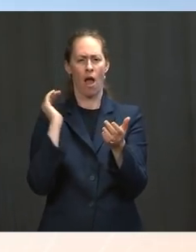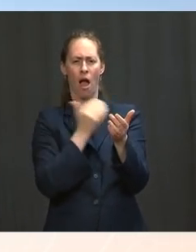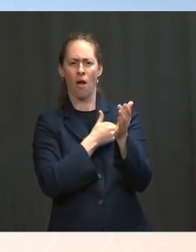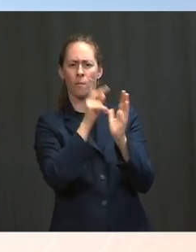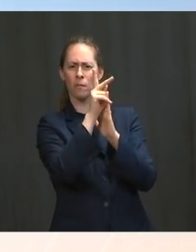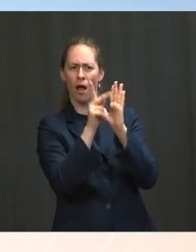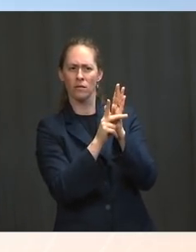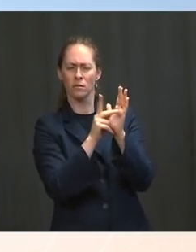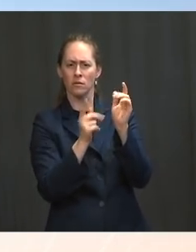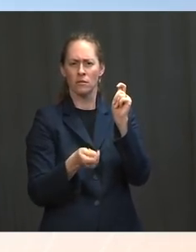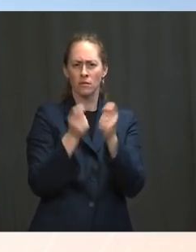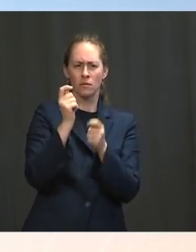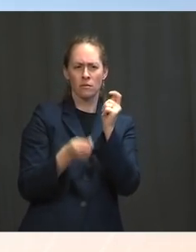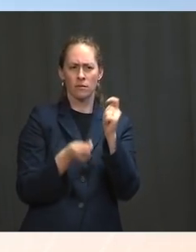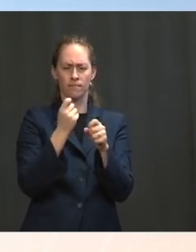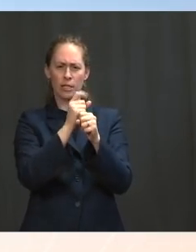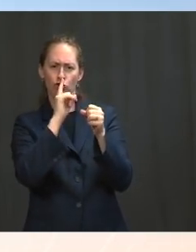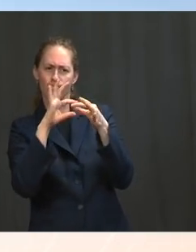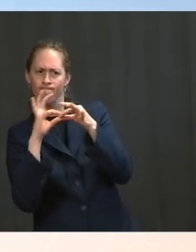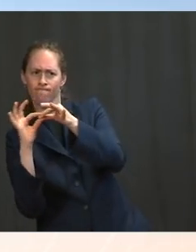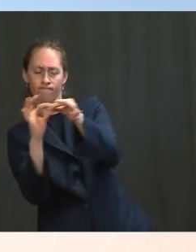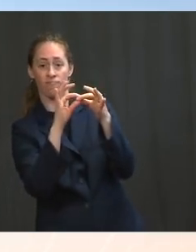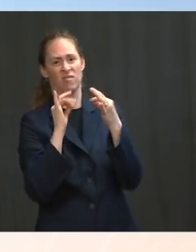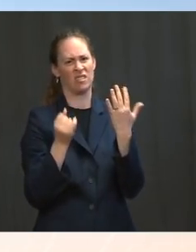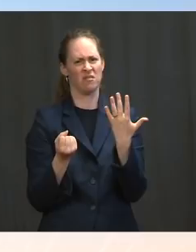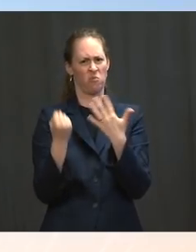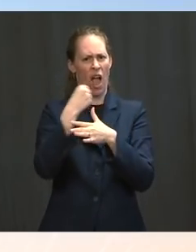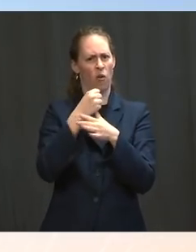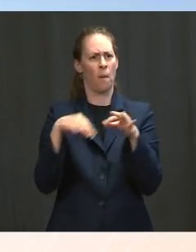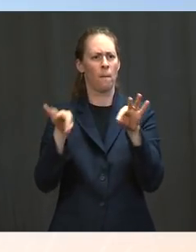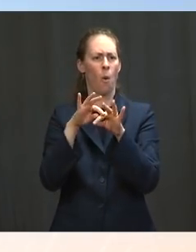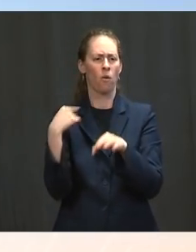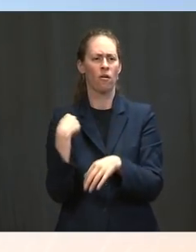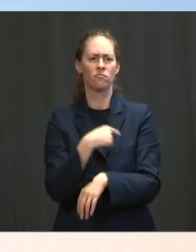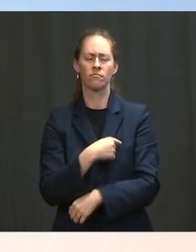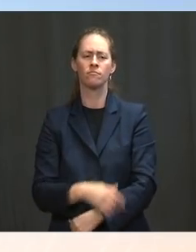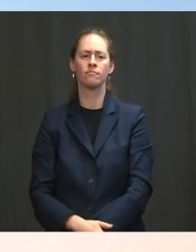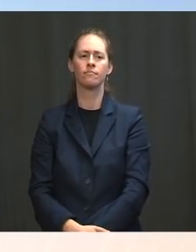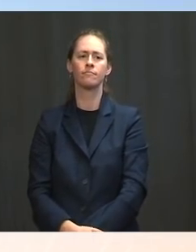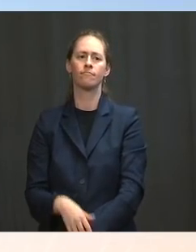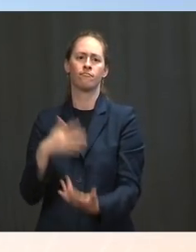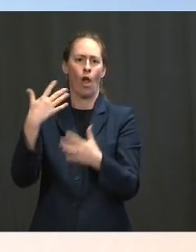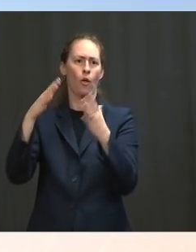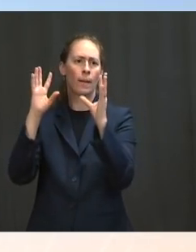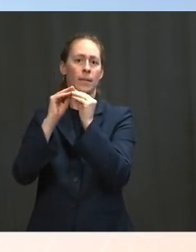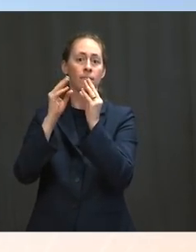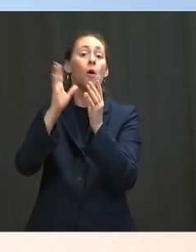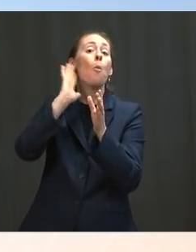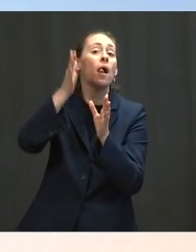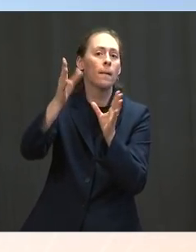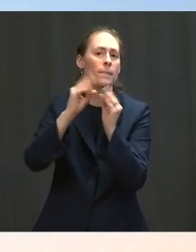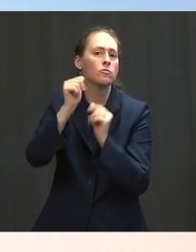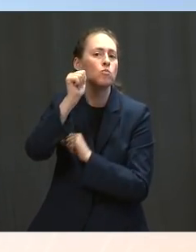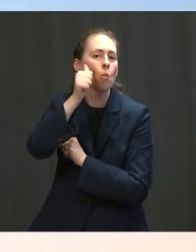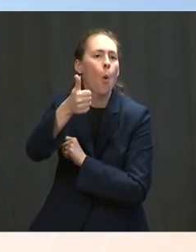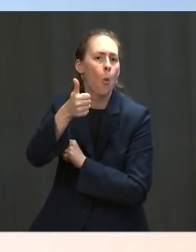So, this is a priority. He's meeting with a range of officials tomorrow, and we will continue to implement moving forward. The Press: But would you say you're still